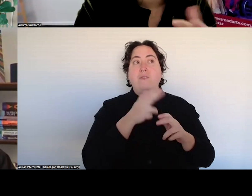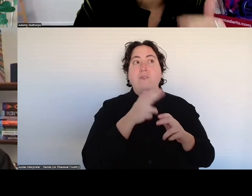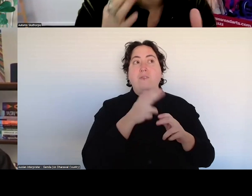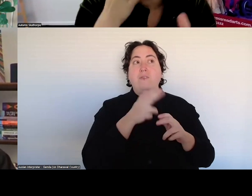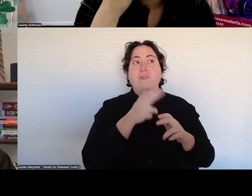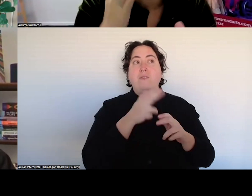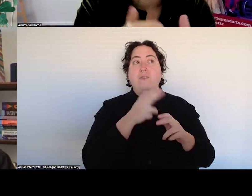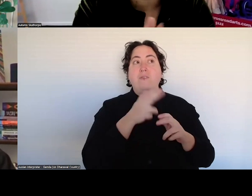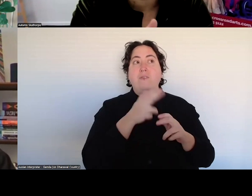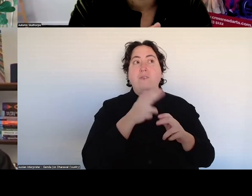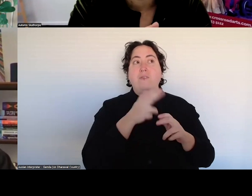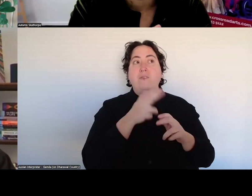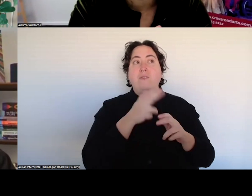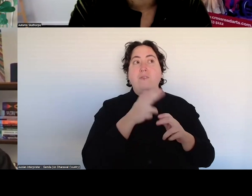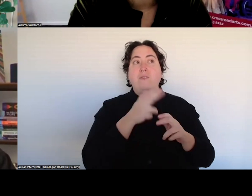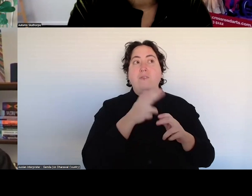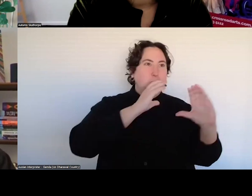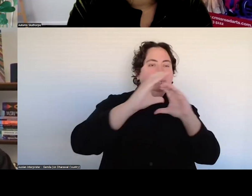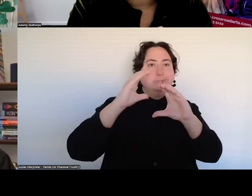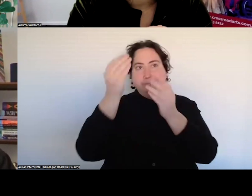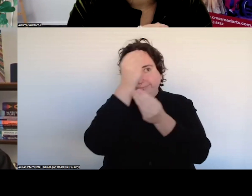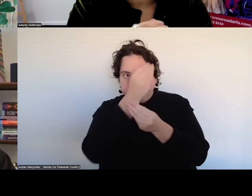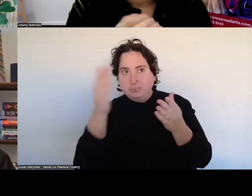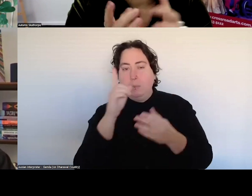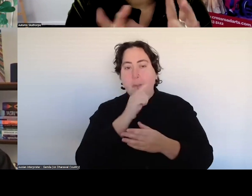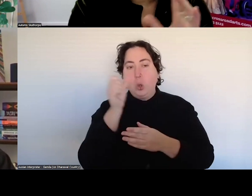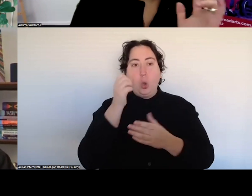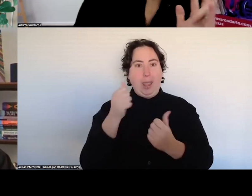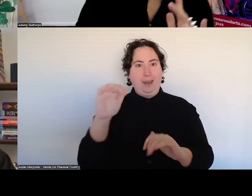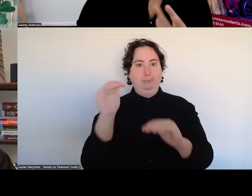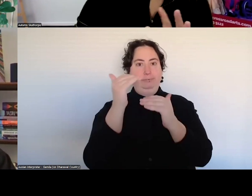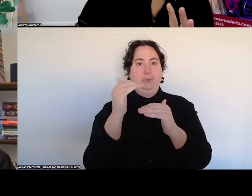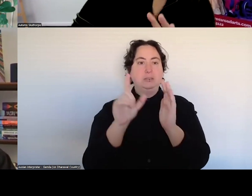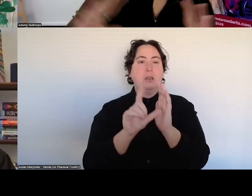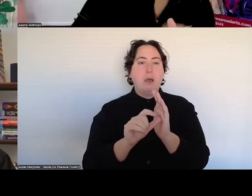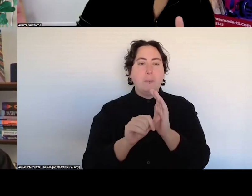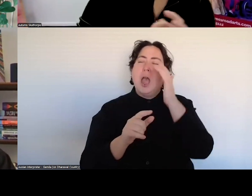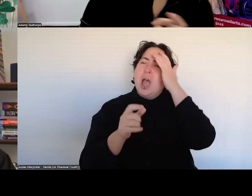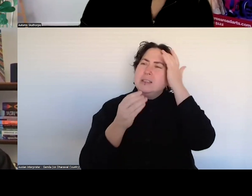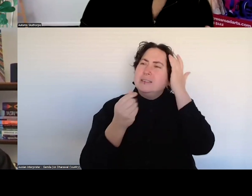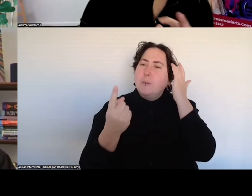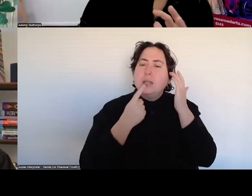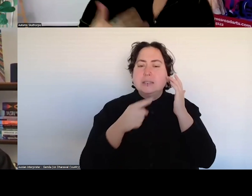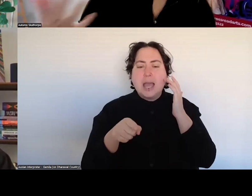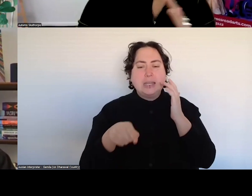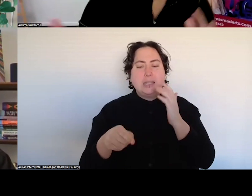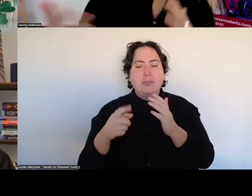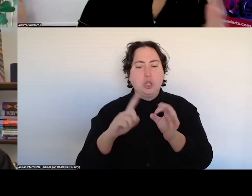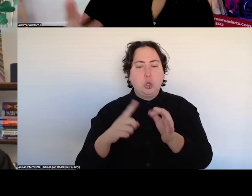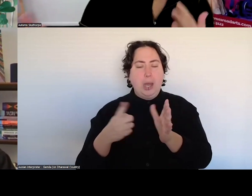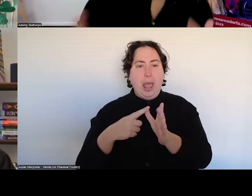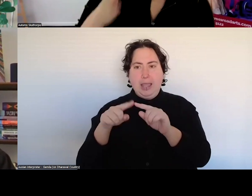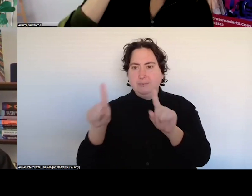do some communication around that as well. I know someone was saying 30 June, the last push